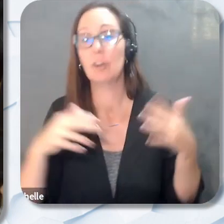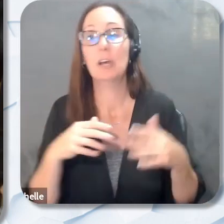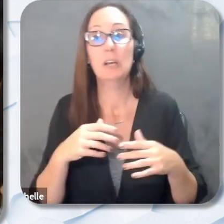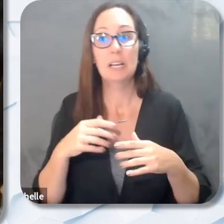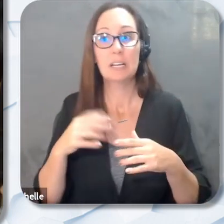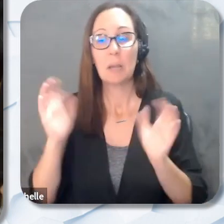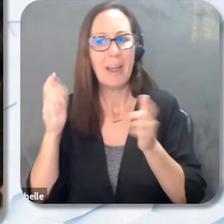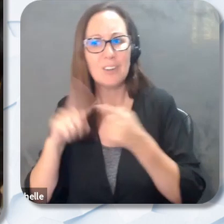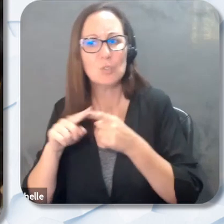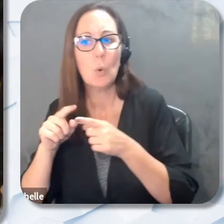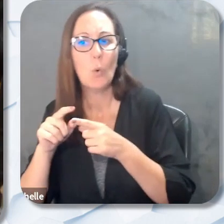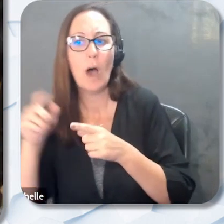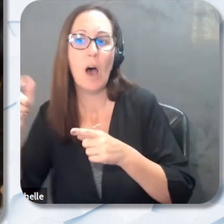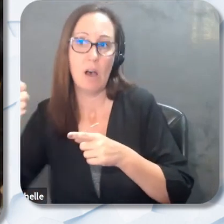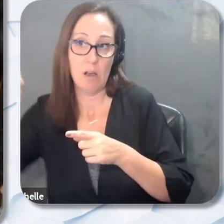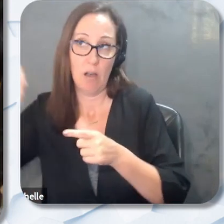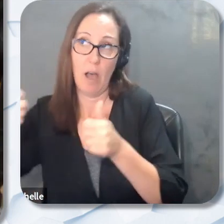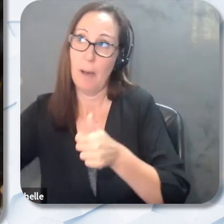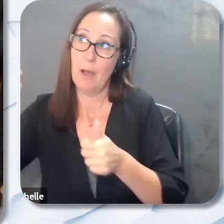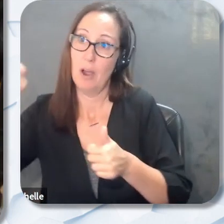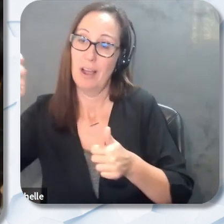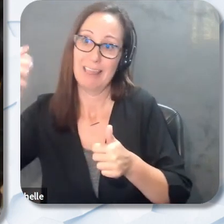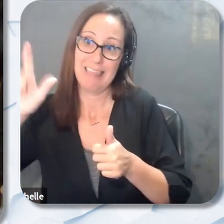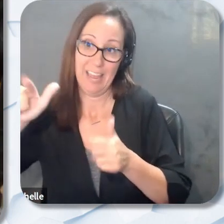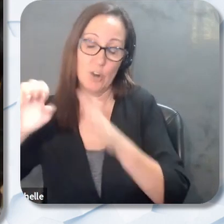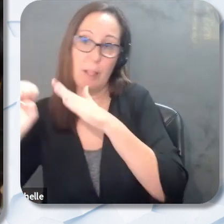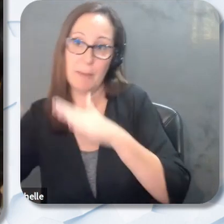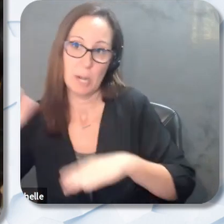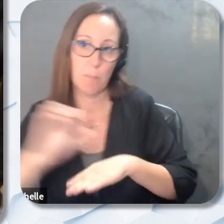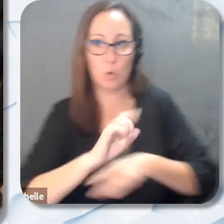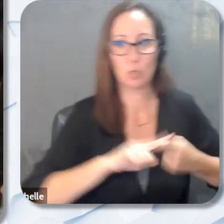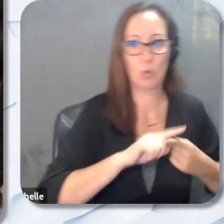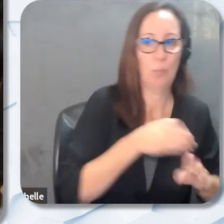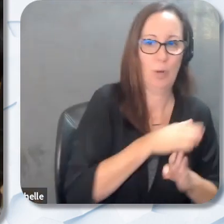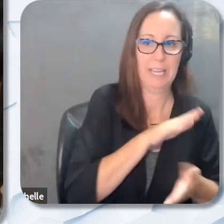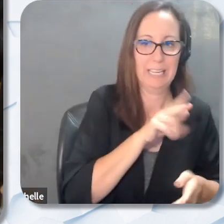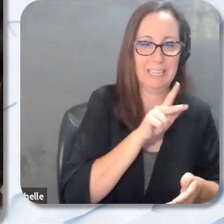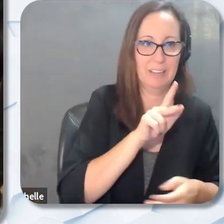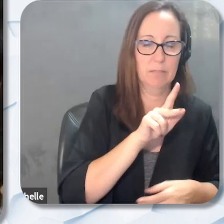from Upper grades pushed into tk and preschool classrooms. And so early learning leaders need